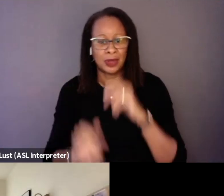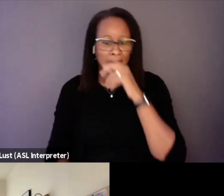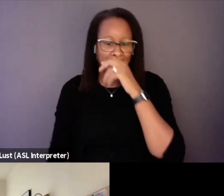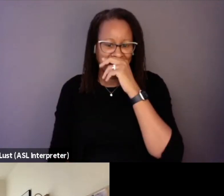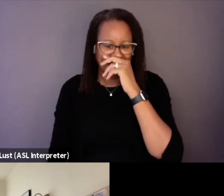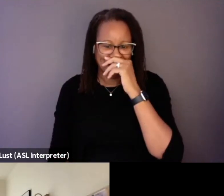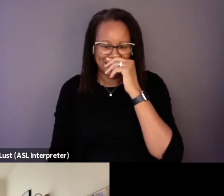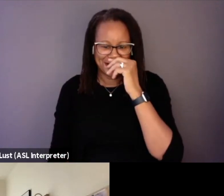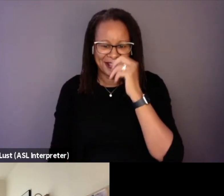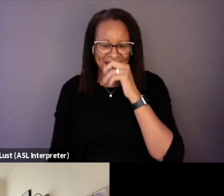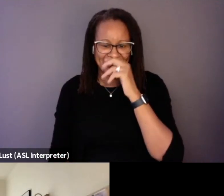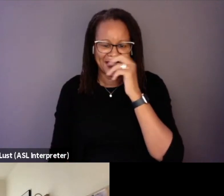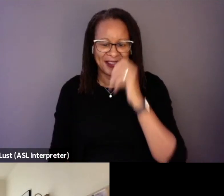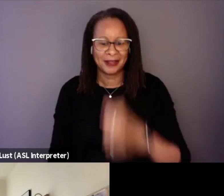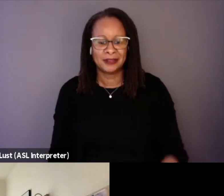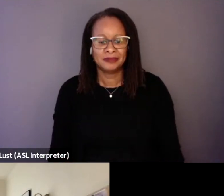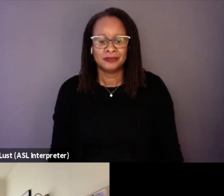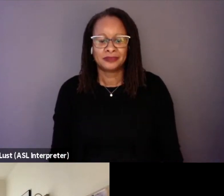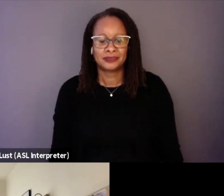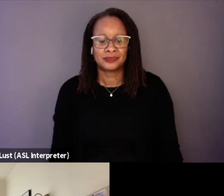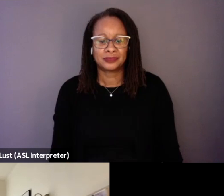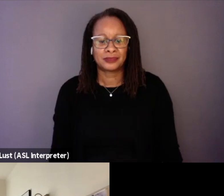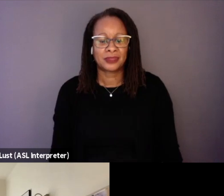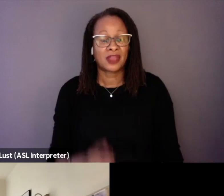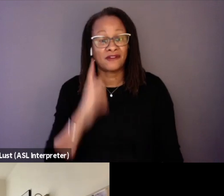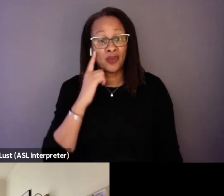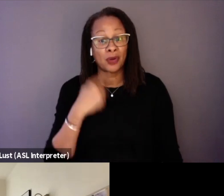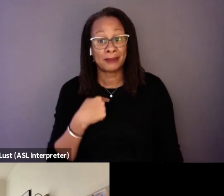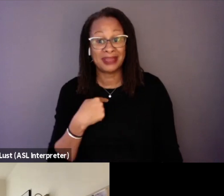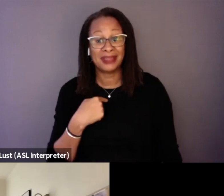Absolutely. For me, this film was exactly